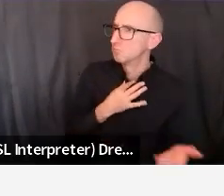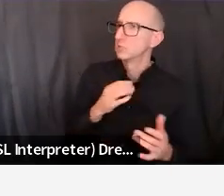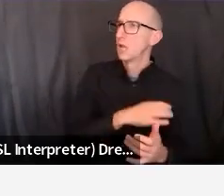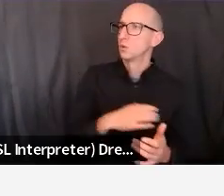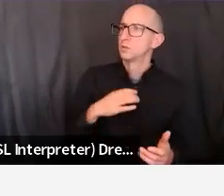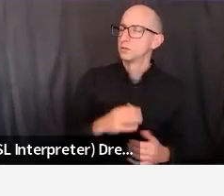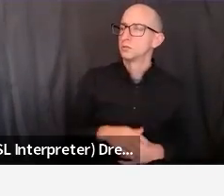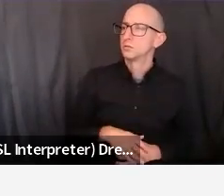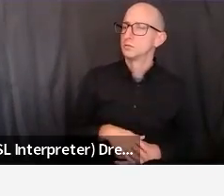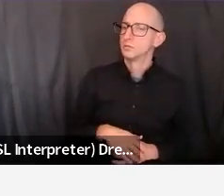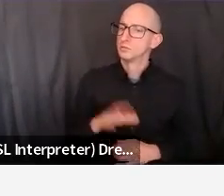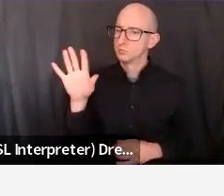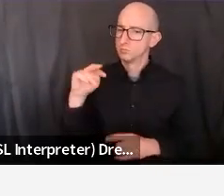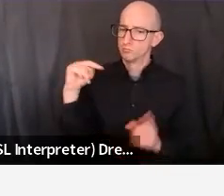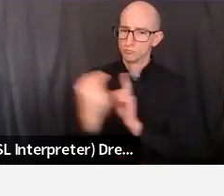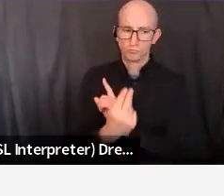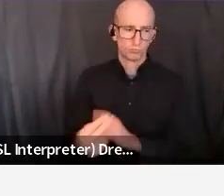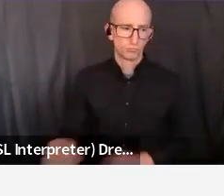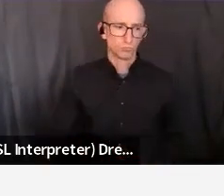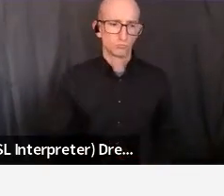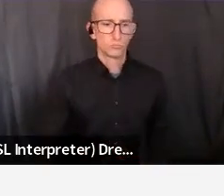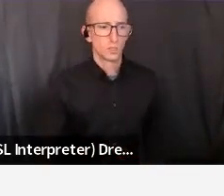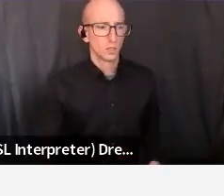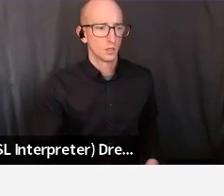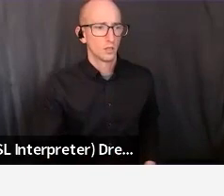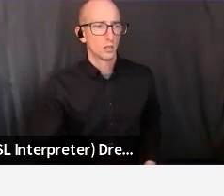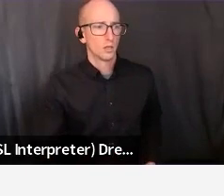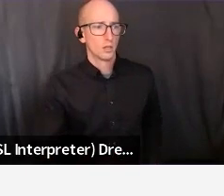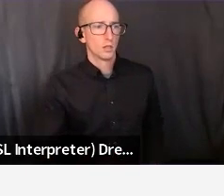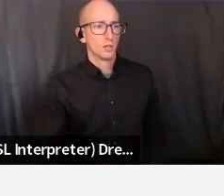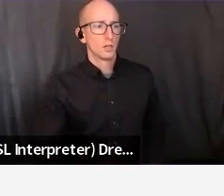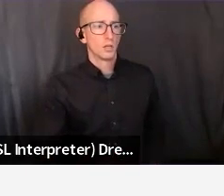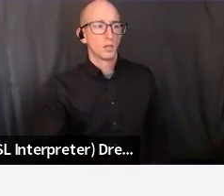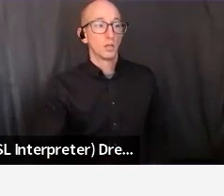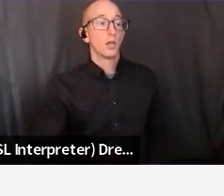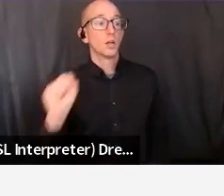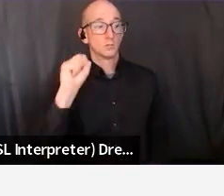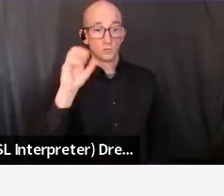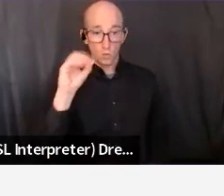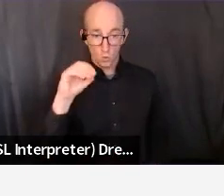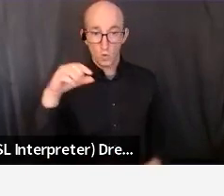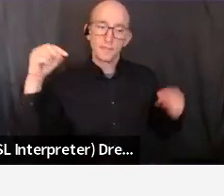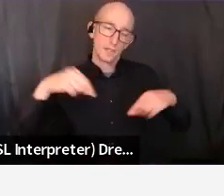be partnering with these eligible entities. So we encourage partnerships with these eligible